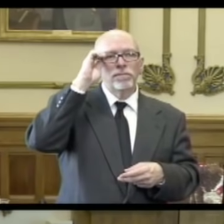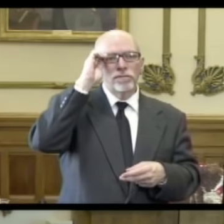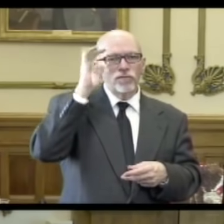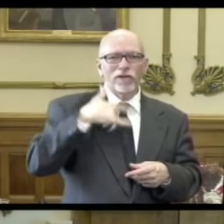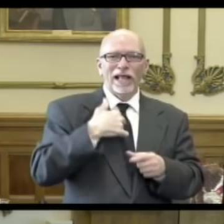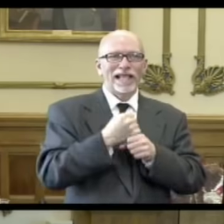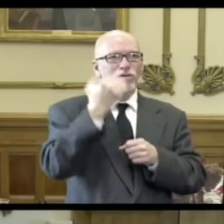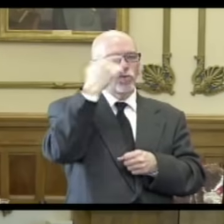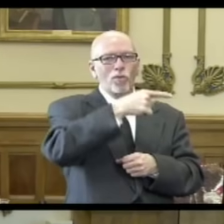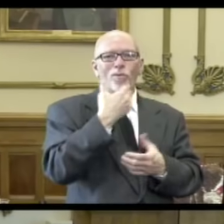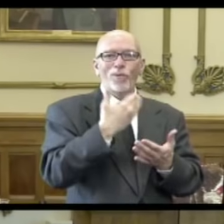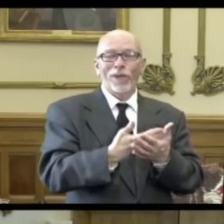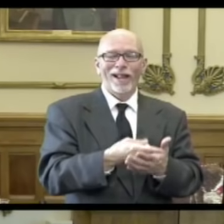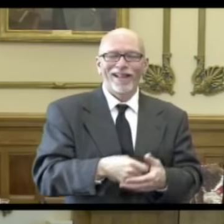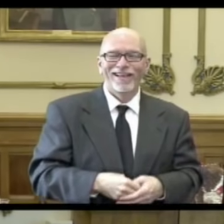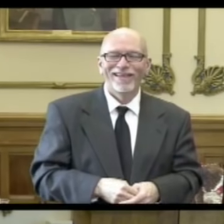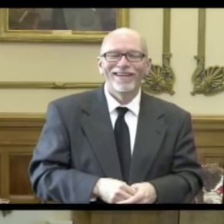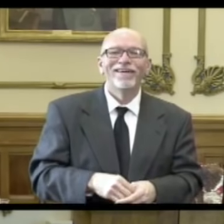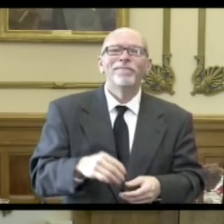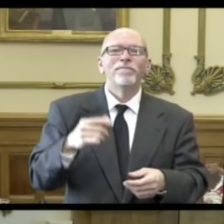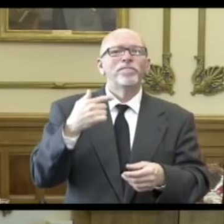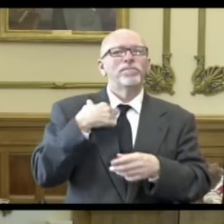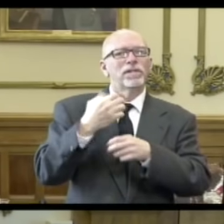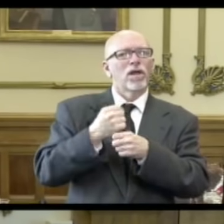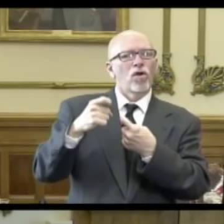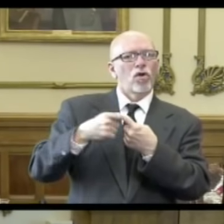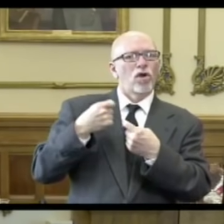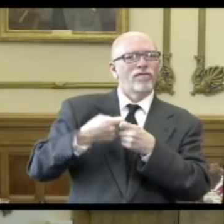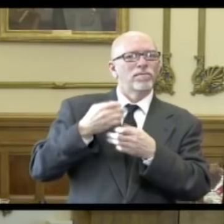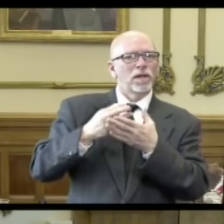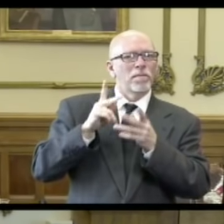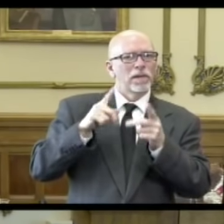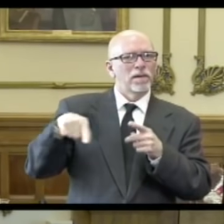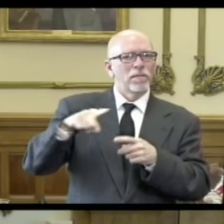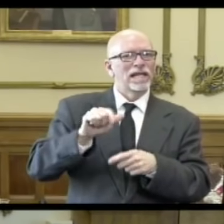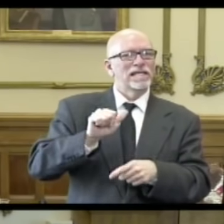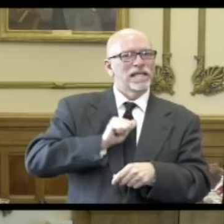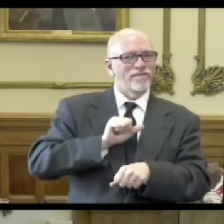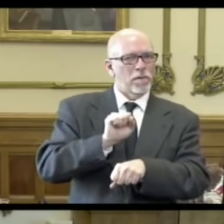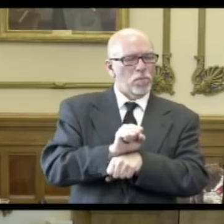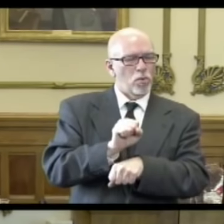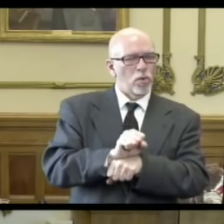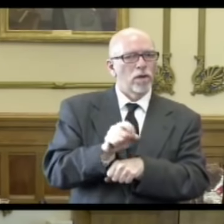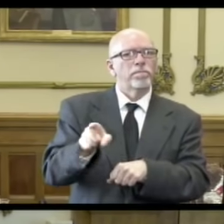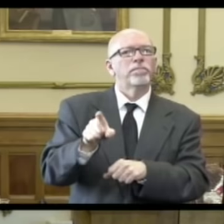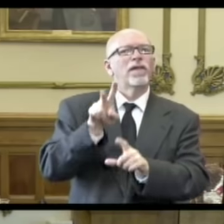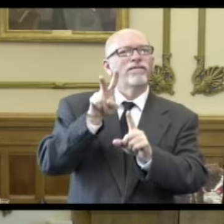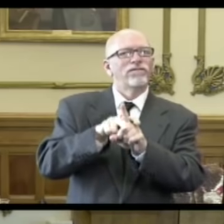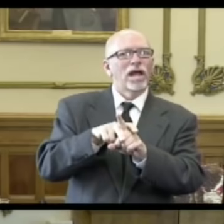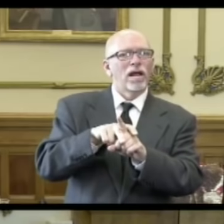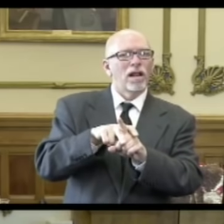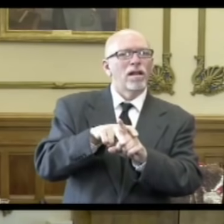SIDE KIND OF LIKE HAS COME SEPARATELY OKAY, THE FIRST ONE COUNT AND BABY FOR LIKE A